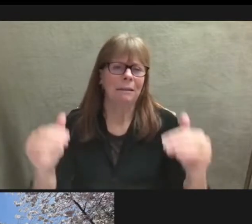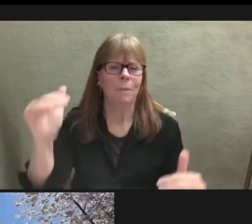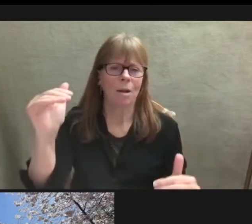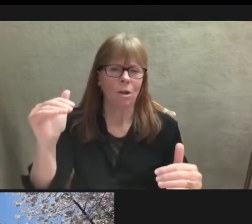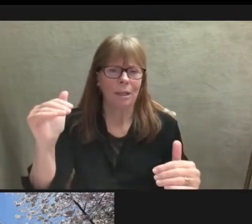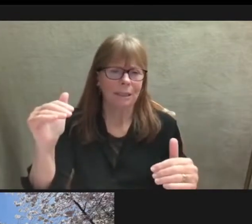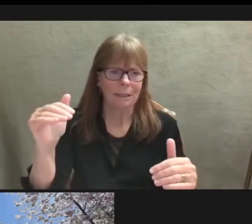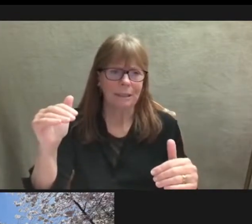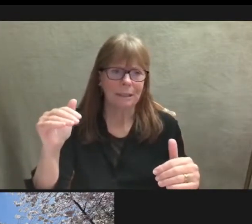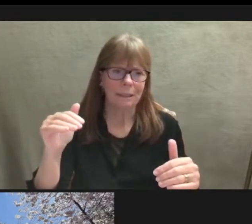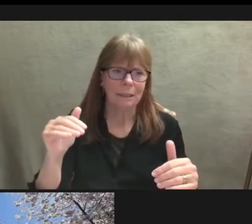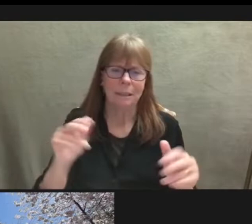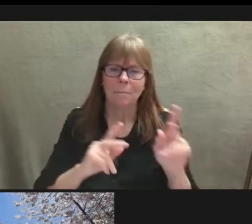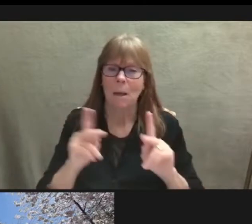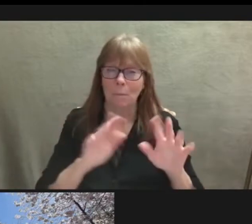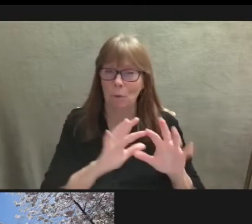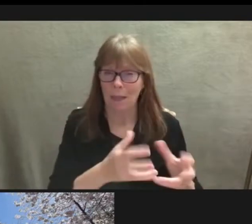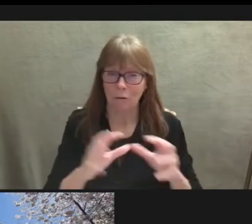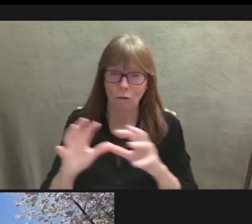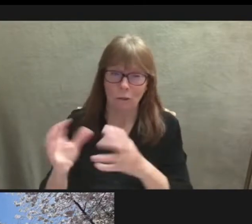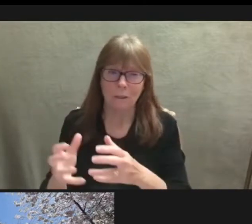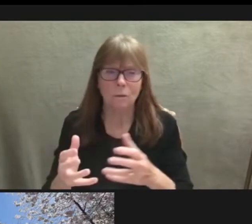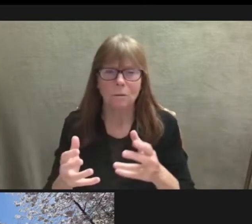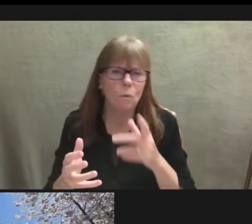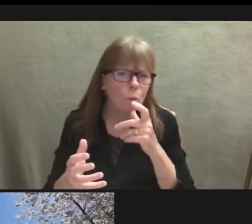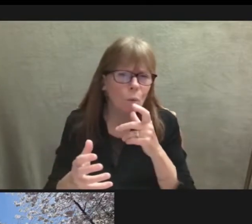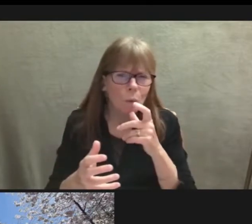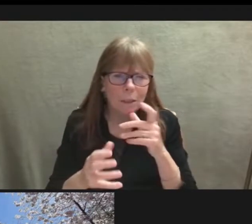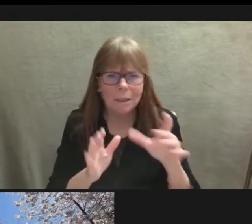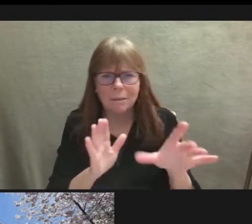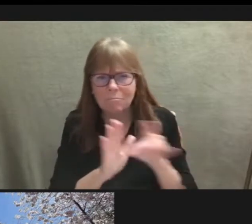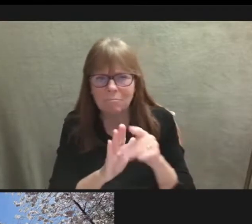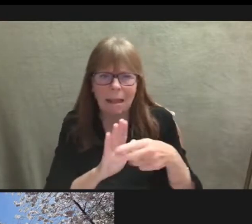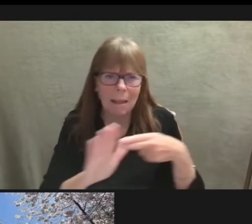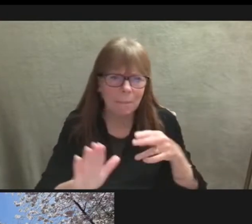health disparities population designation. And the reason for that is because it provides